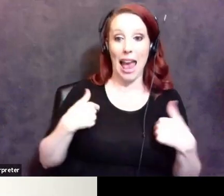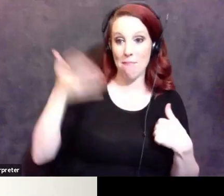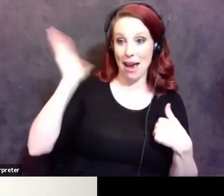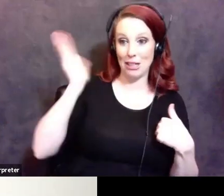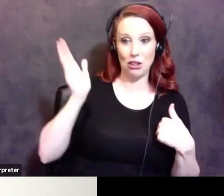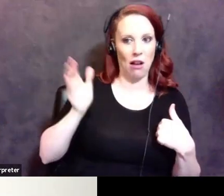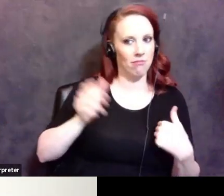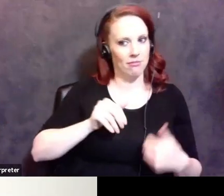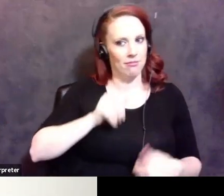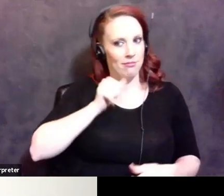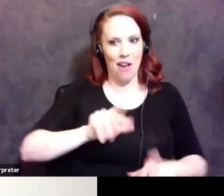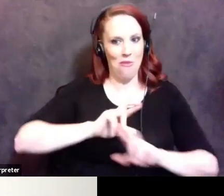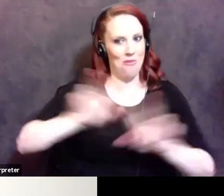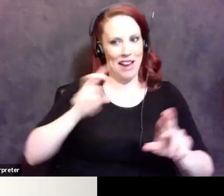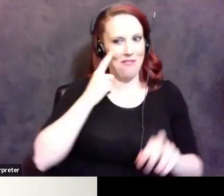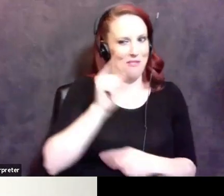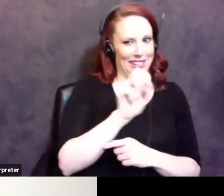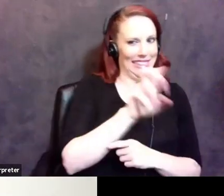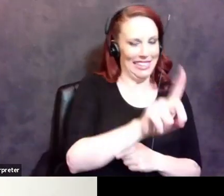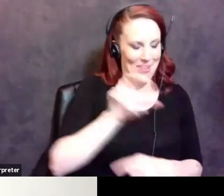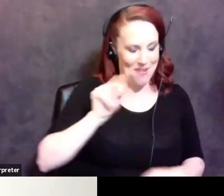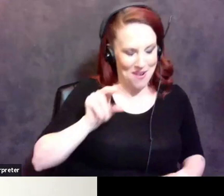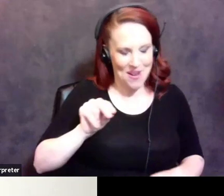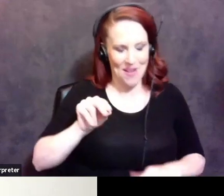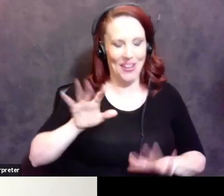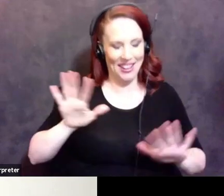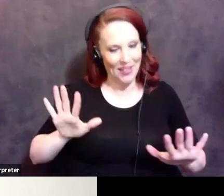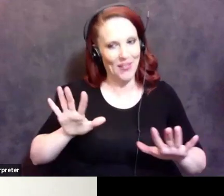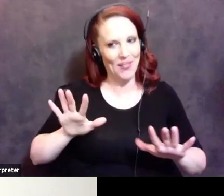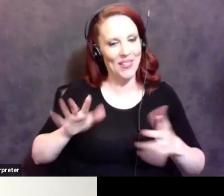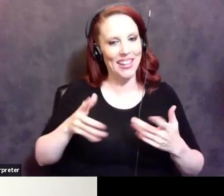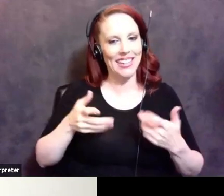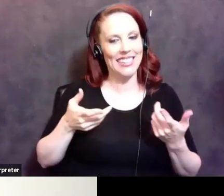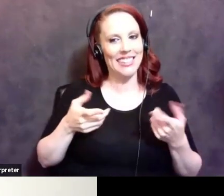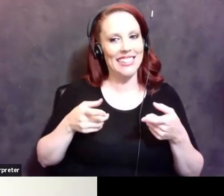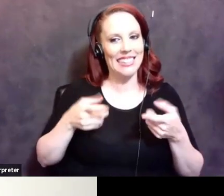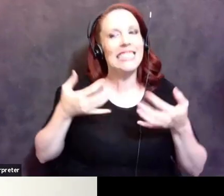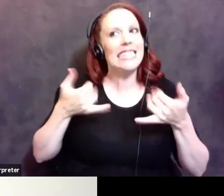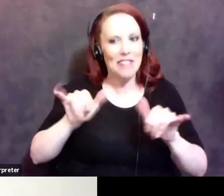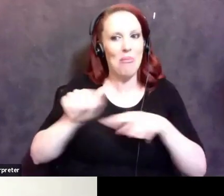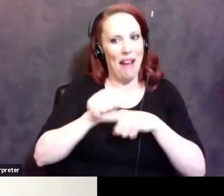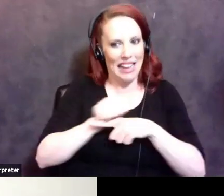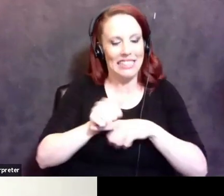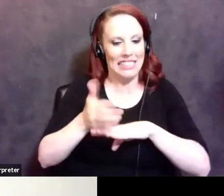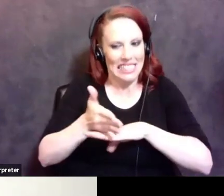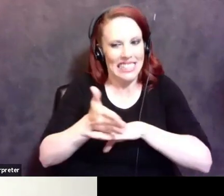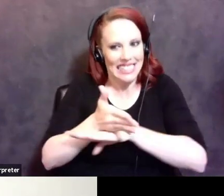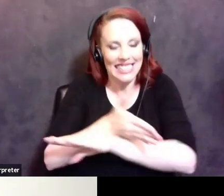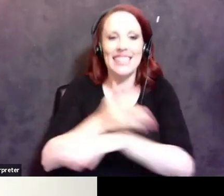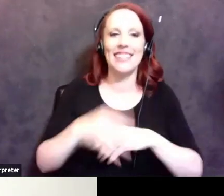shape it was when I got to TED. It was definitely still in practice mode I would say. That feedback